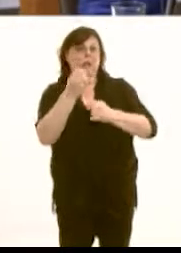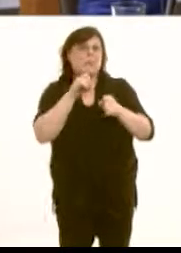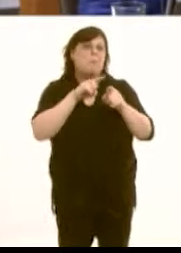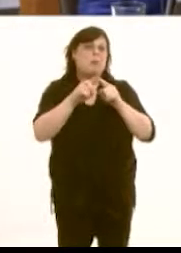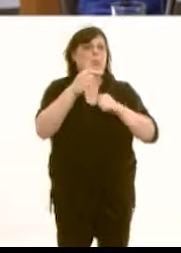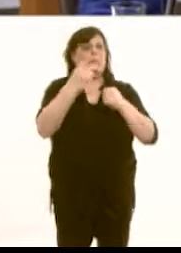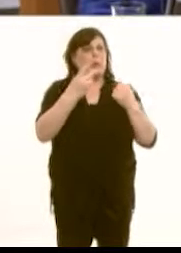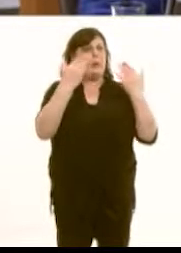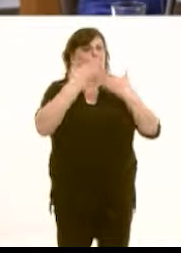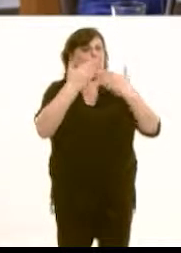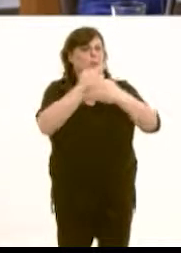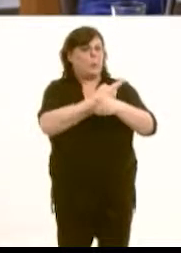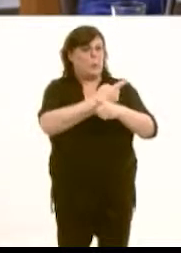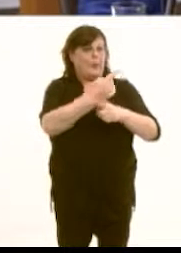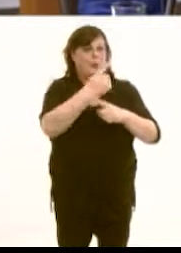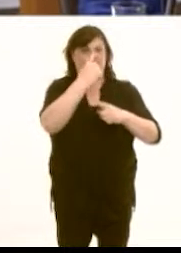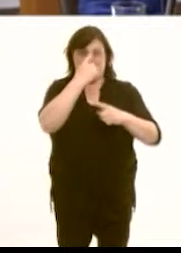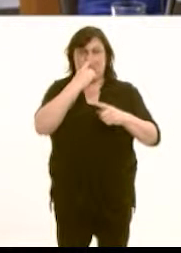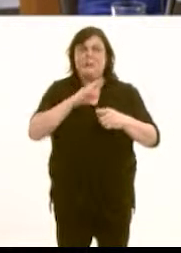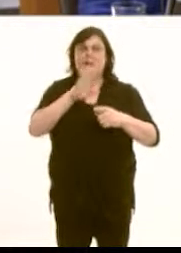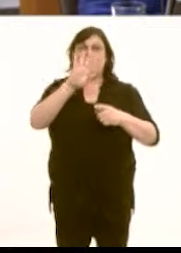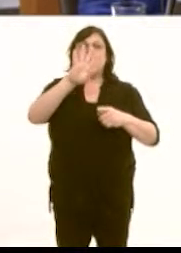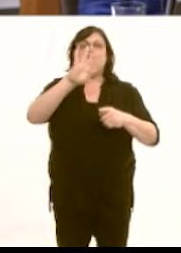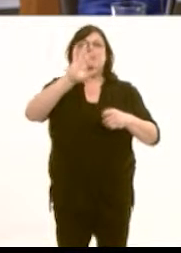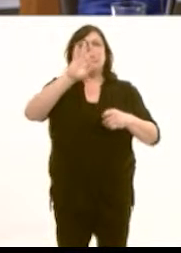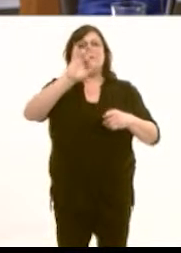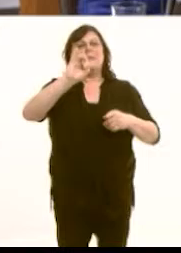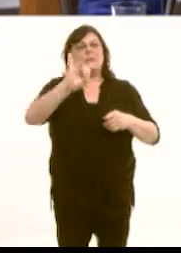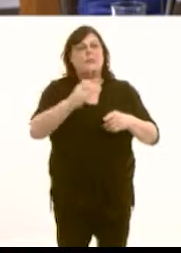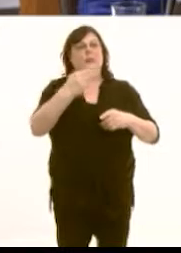Seventy-nine per cent of practices offered appointments at any time between 5 p.m. and